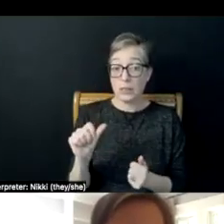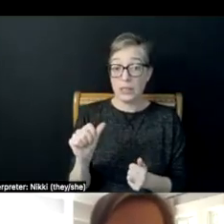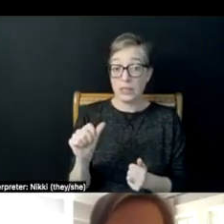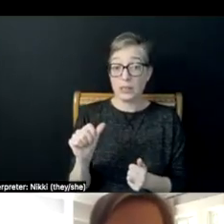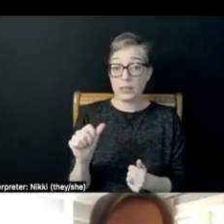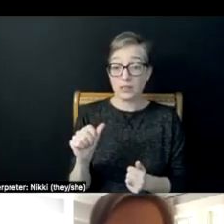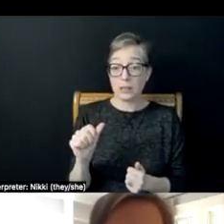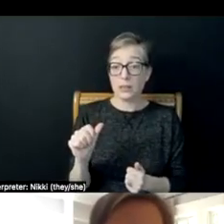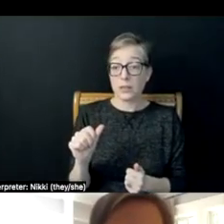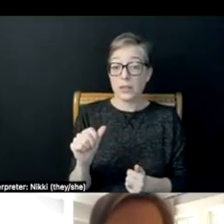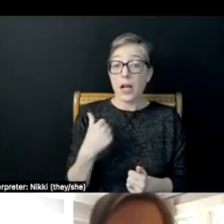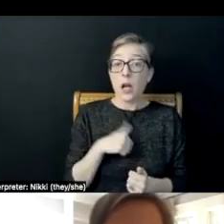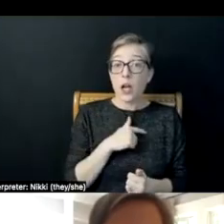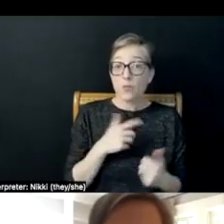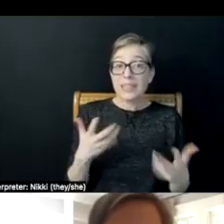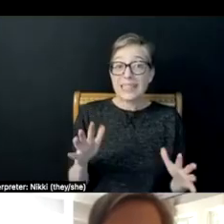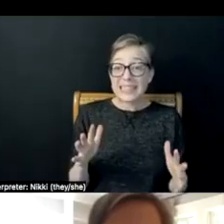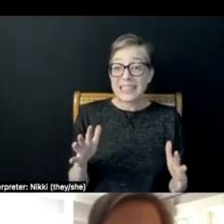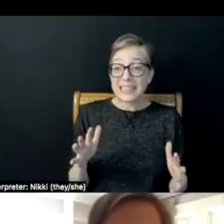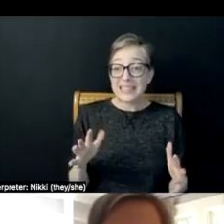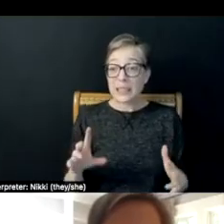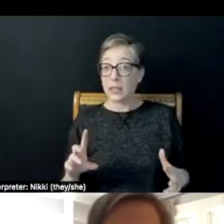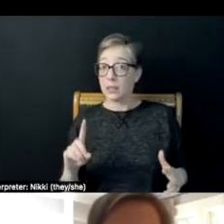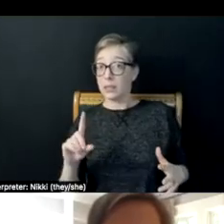disabled kids and might of possibly